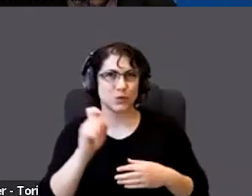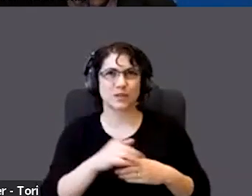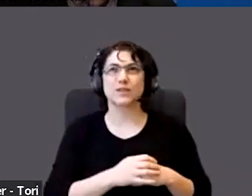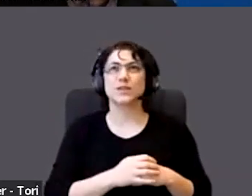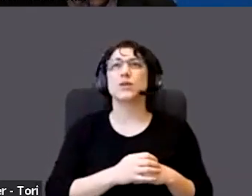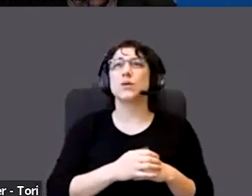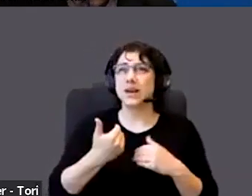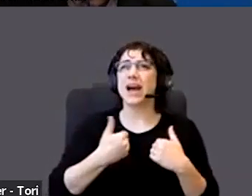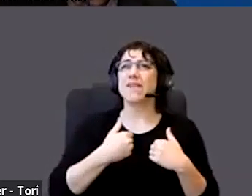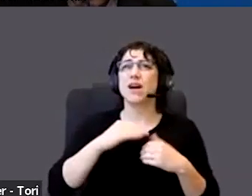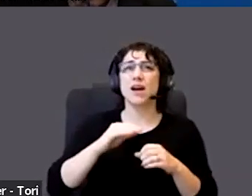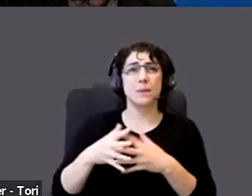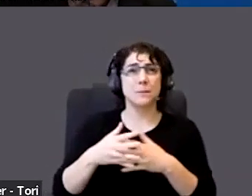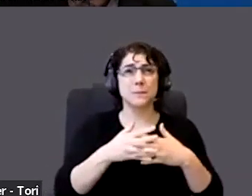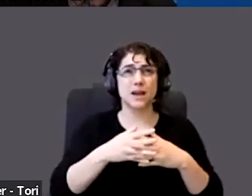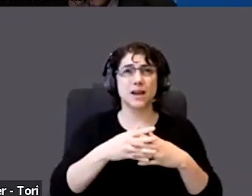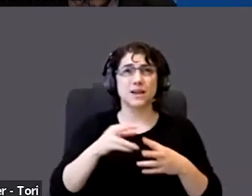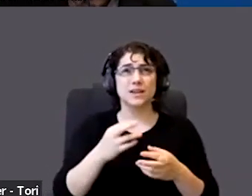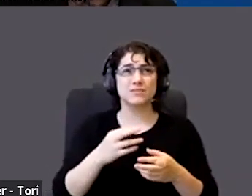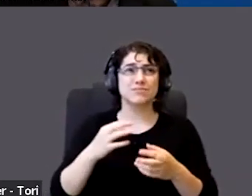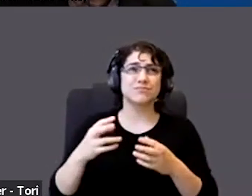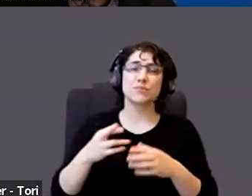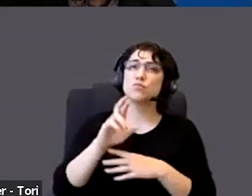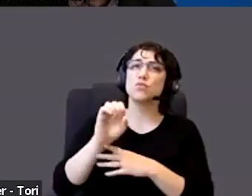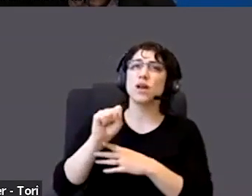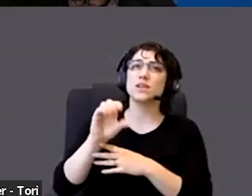And I think resources, both for our data modernization efforts,